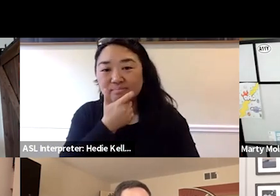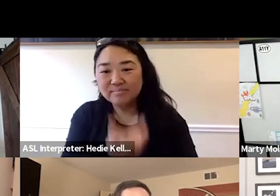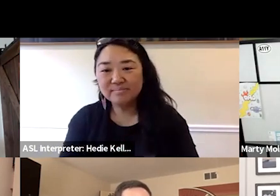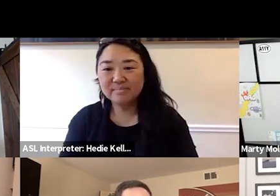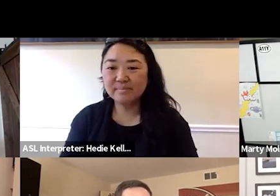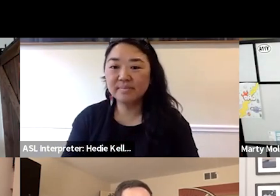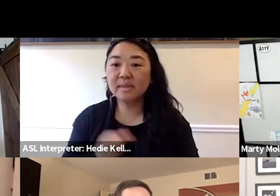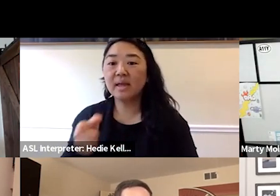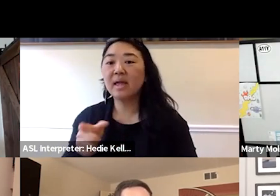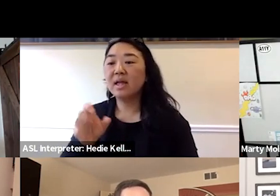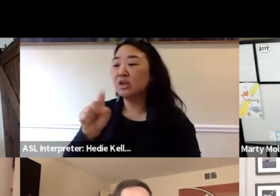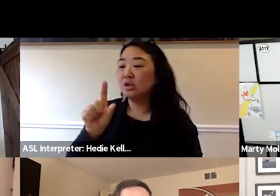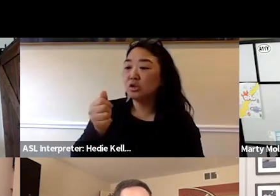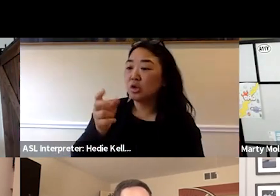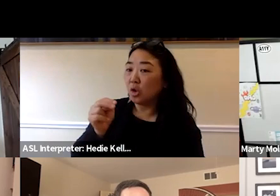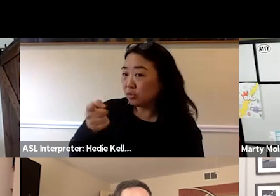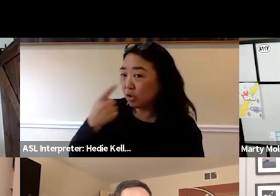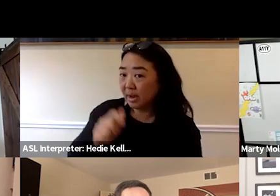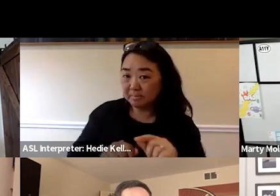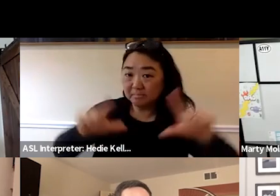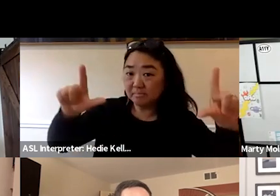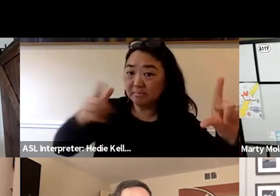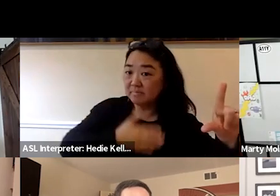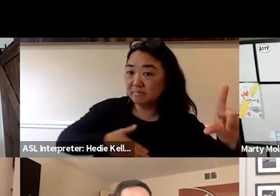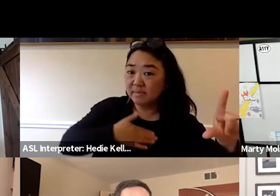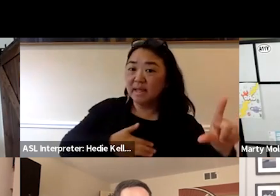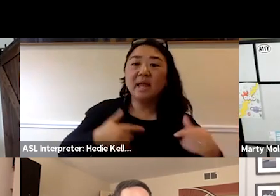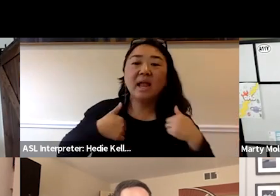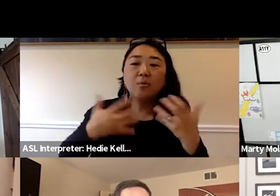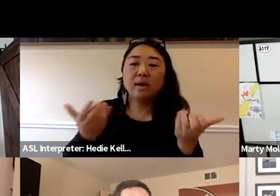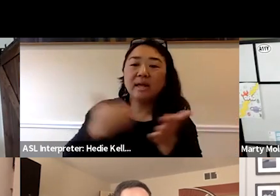Mike, if you would put up the slides, I appreciate it. I just again wanted to thank Art Reach.